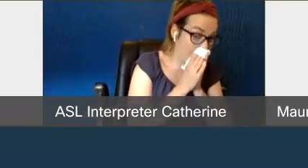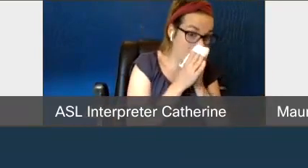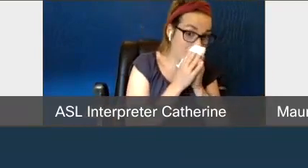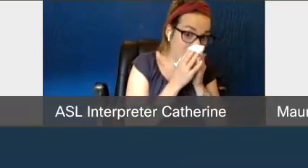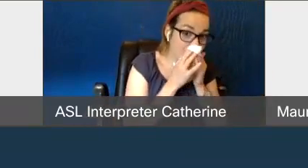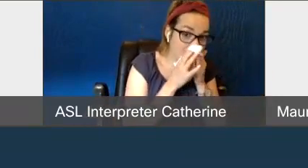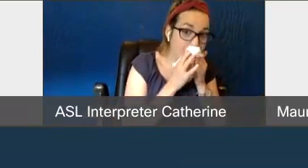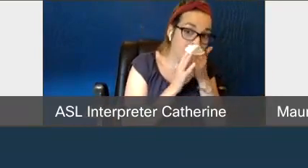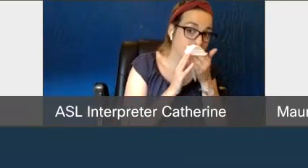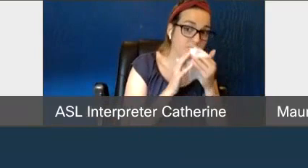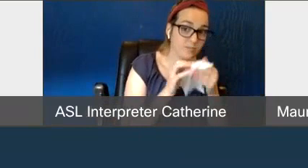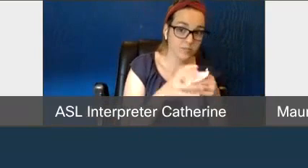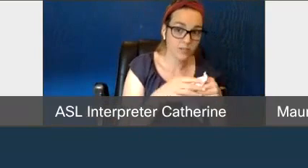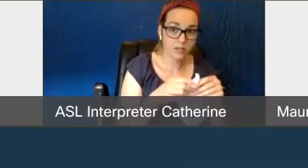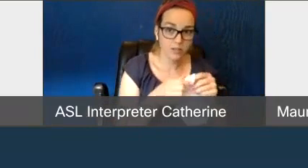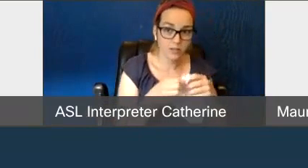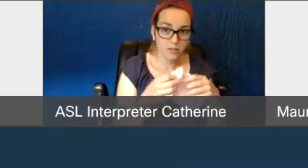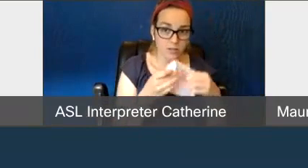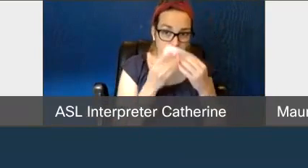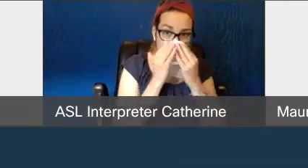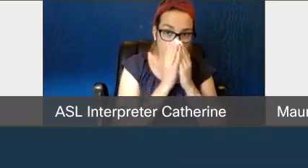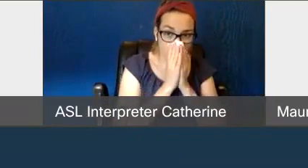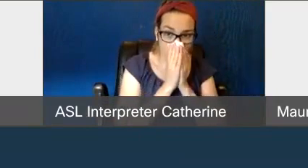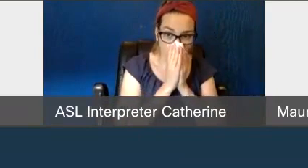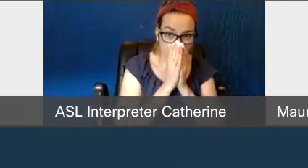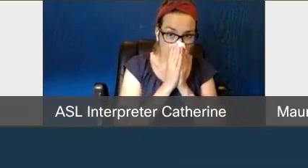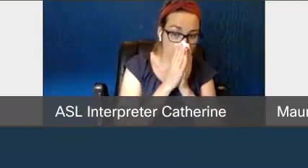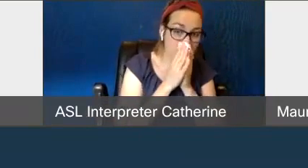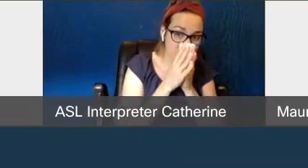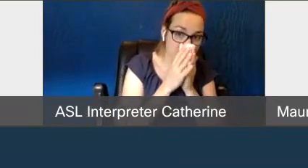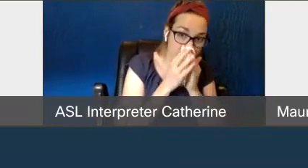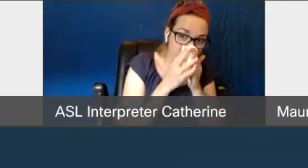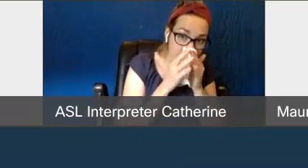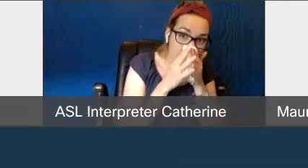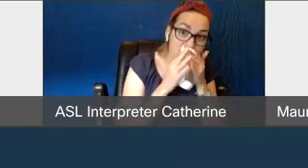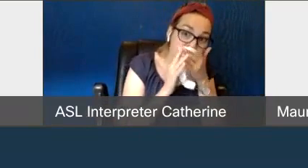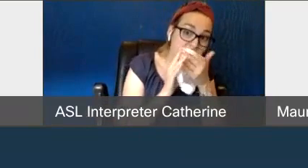we don't have good mass transportation. So our clients had a lot of time or have trouble getting